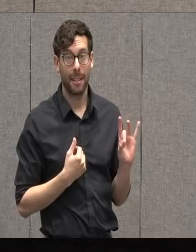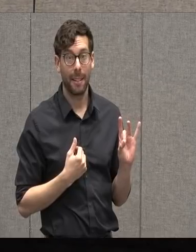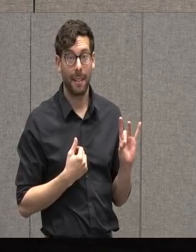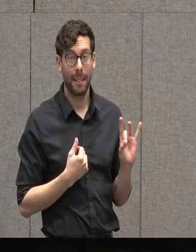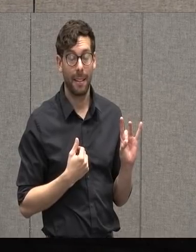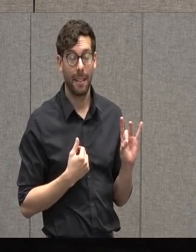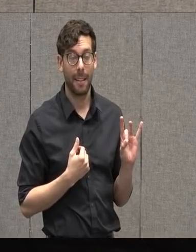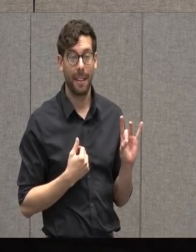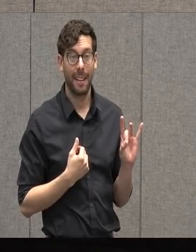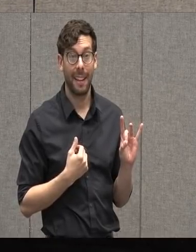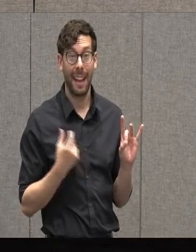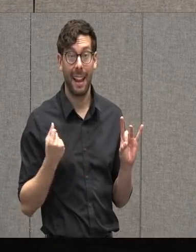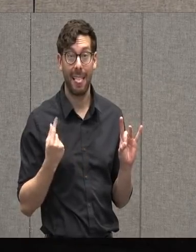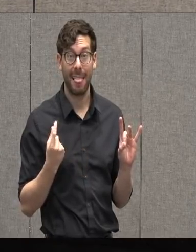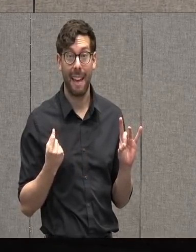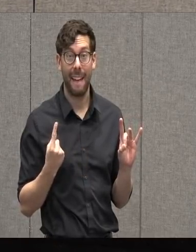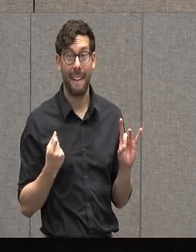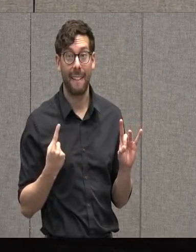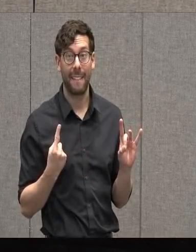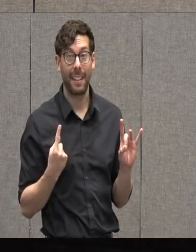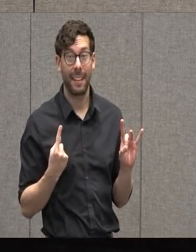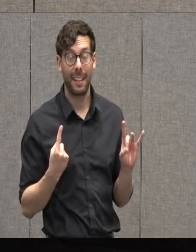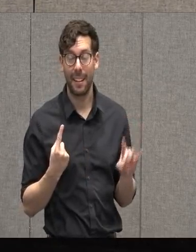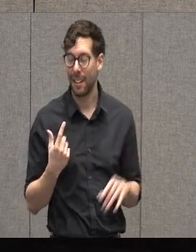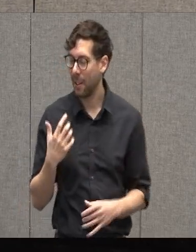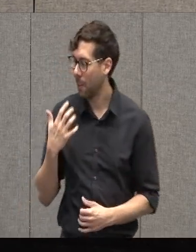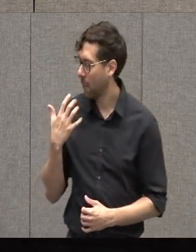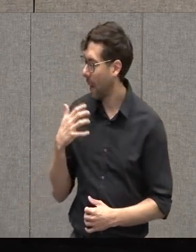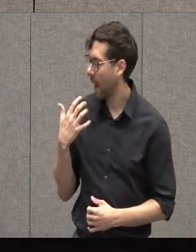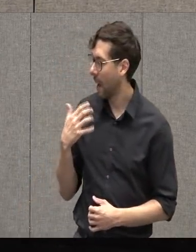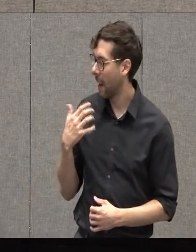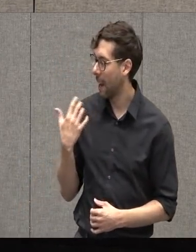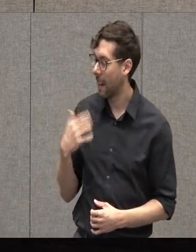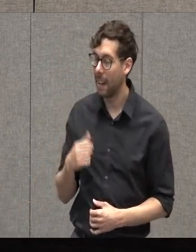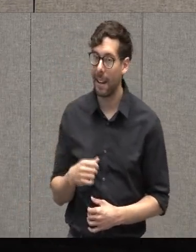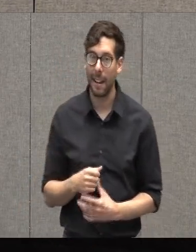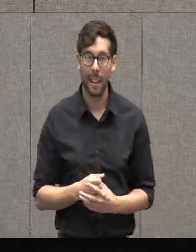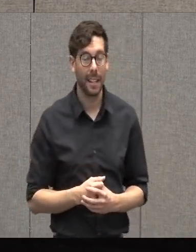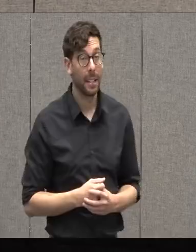and 11. Wow. So kind of like what Ms. Abby's been doing,